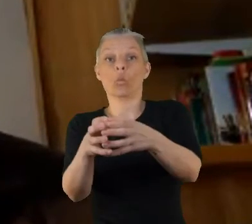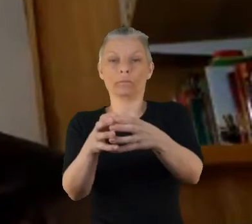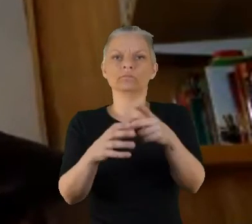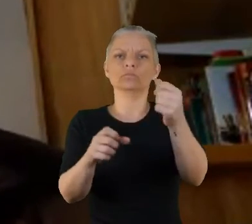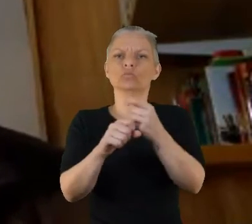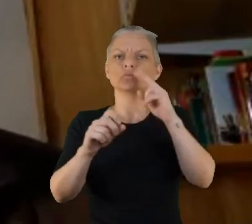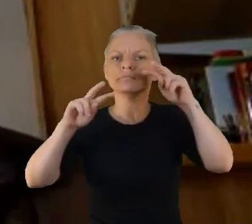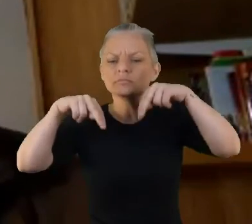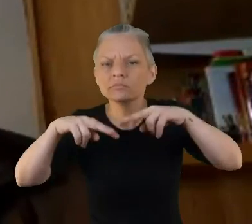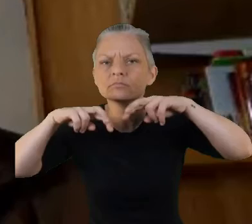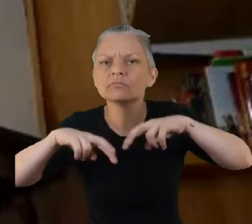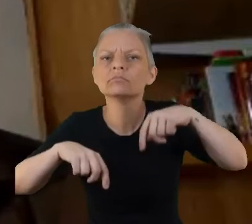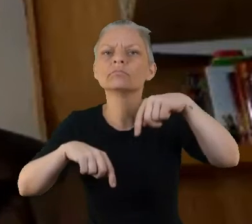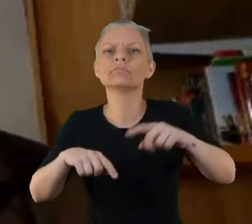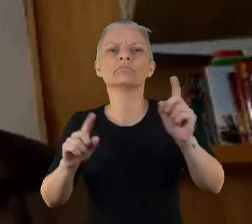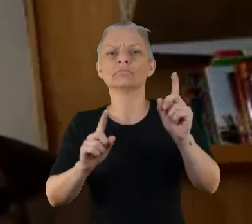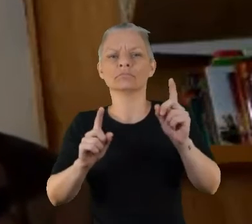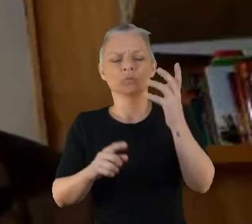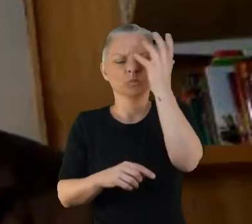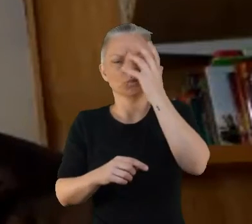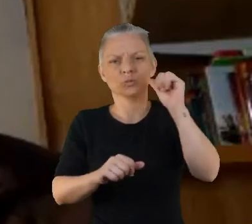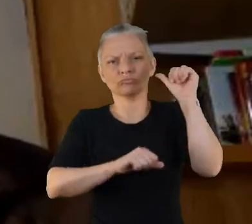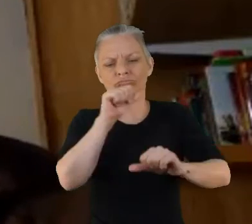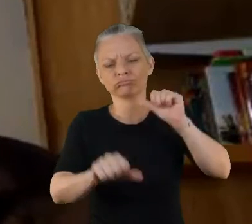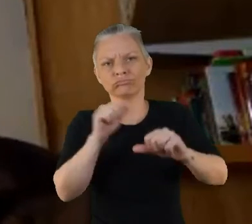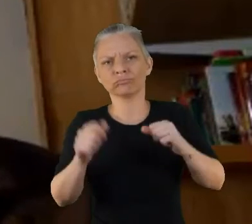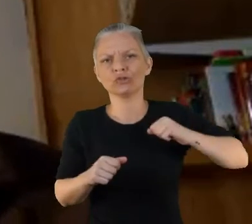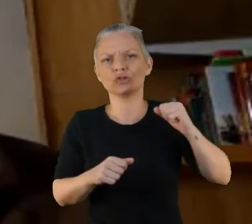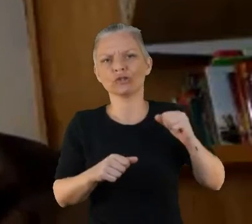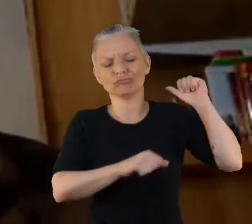then you should be looking at something like, a big folklore of Scottish tradition